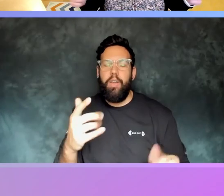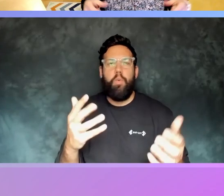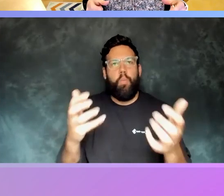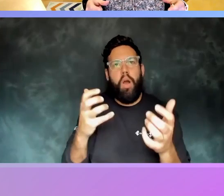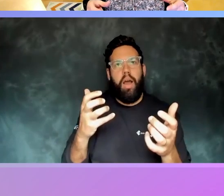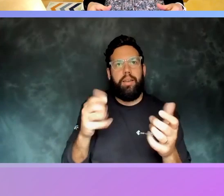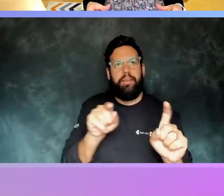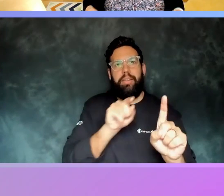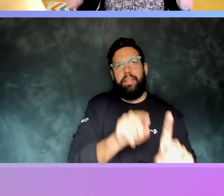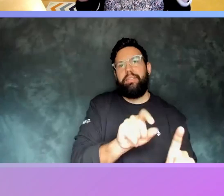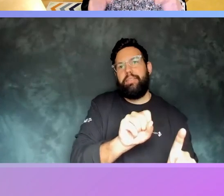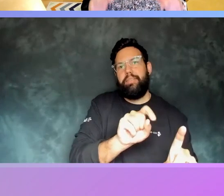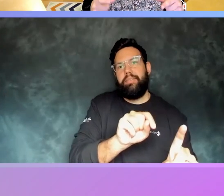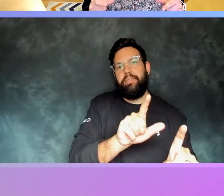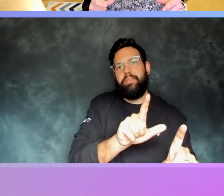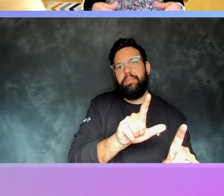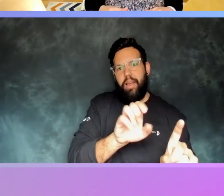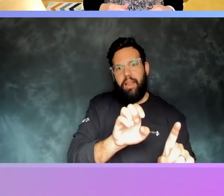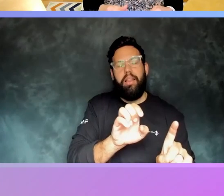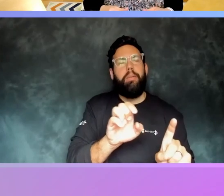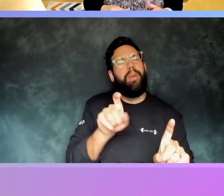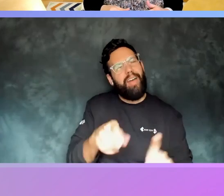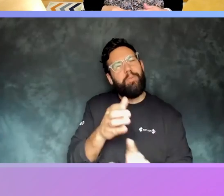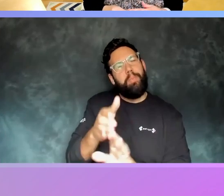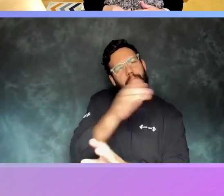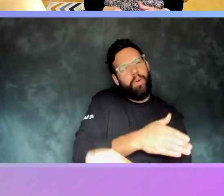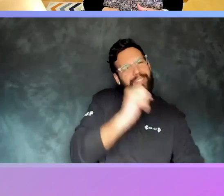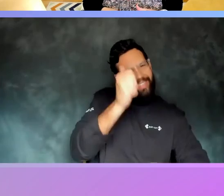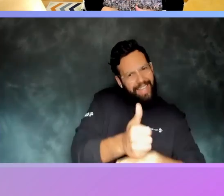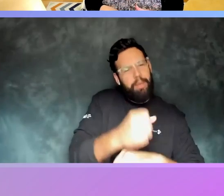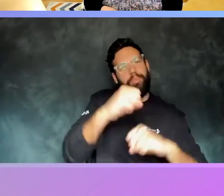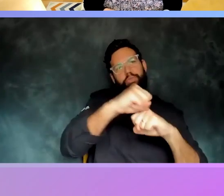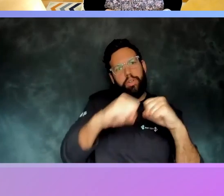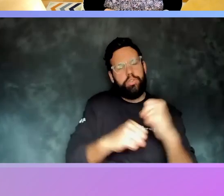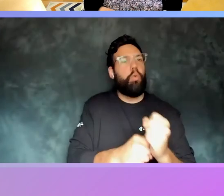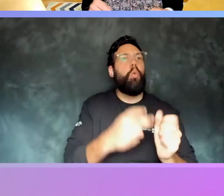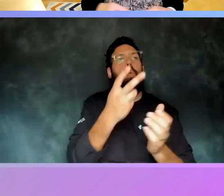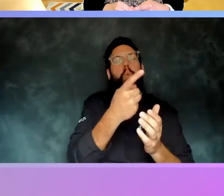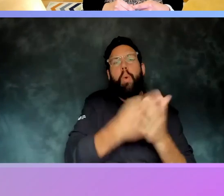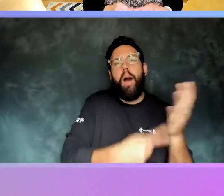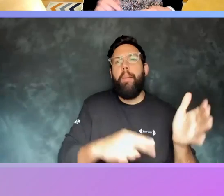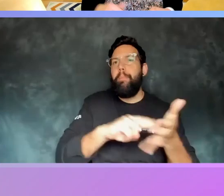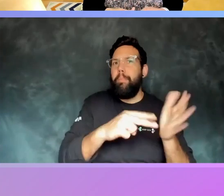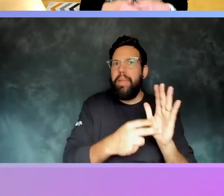it was 14.9% missing to today we have 9.9% missing. That's